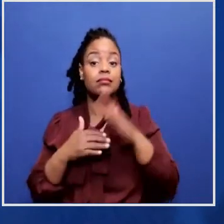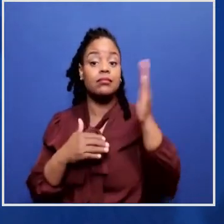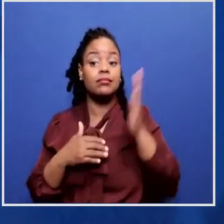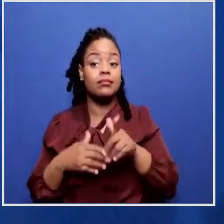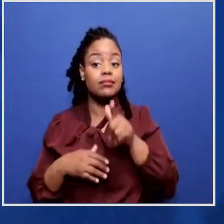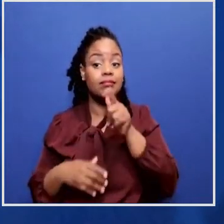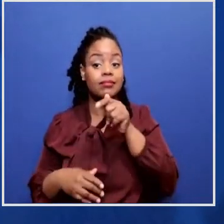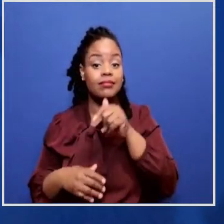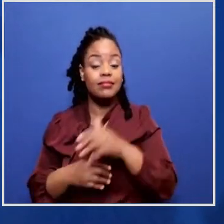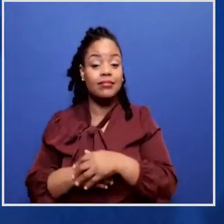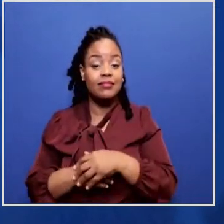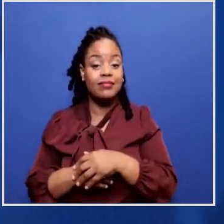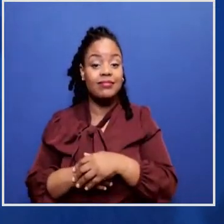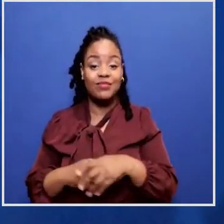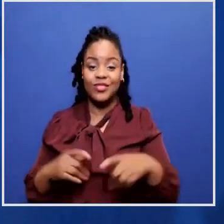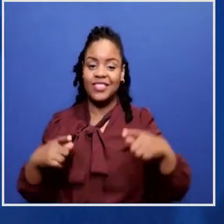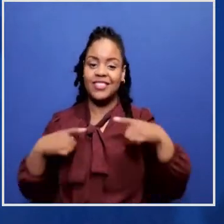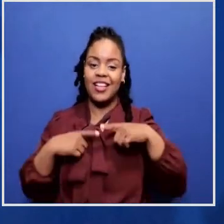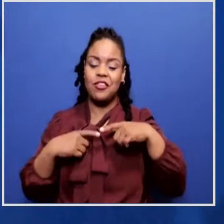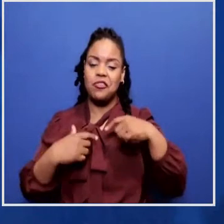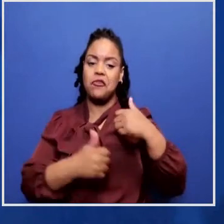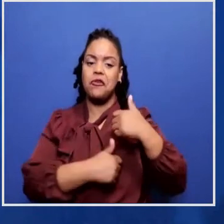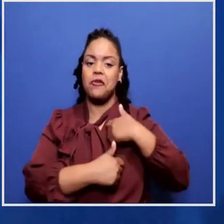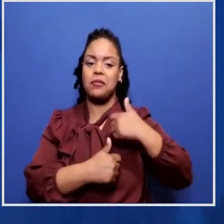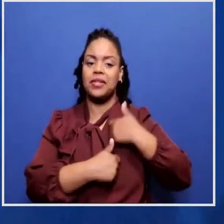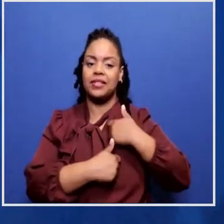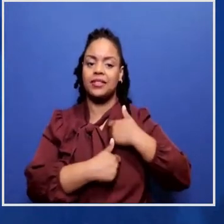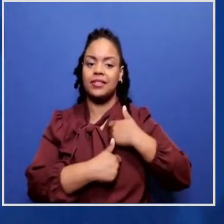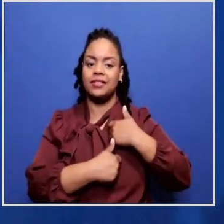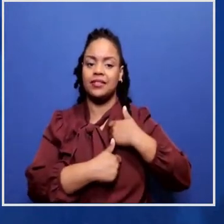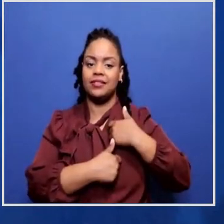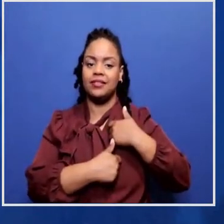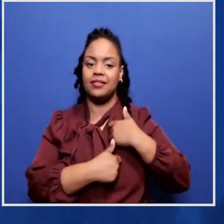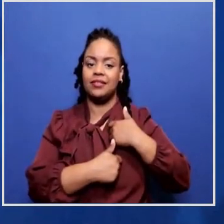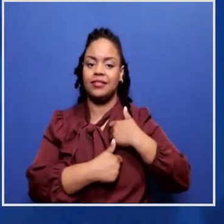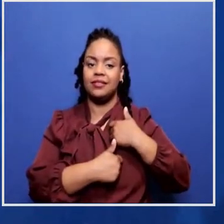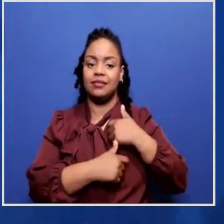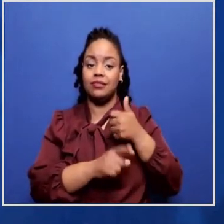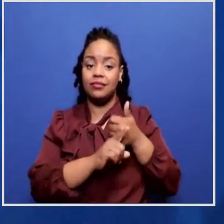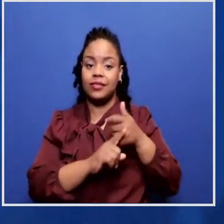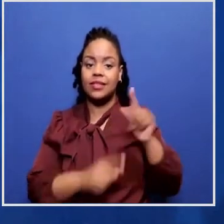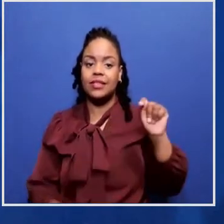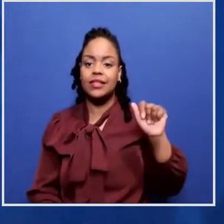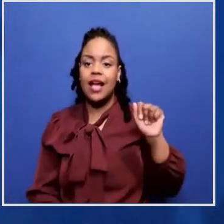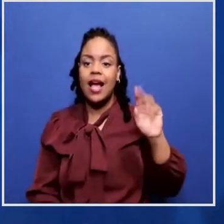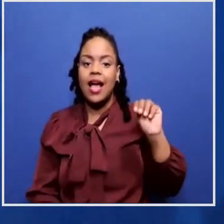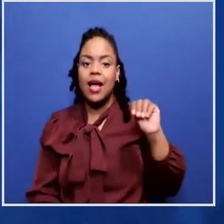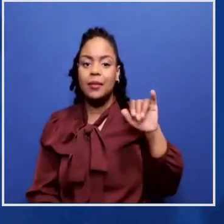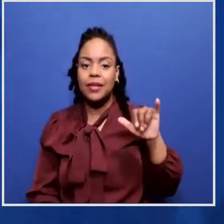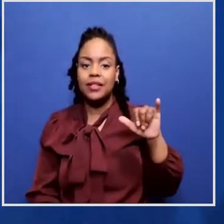OUR NEXT SPEAKER IS A